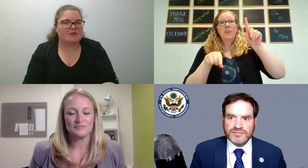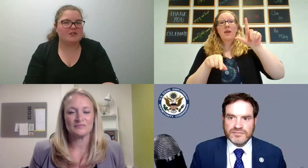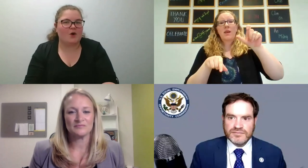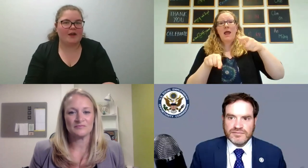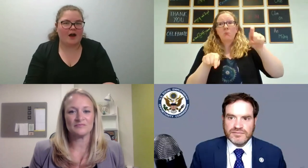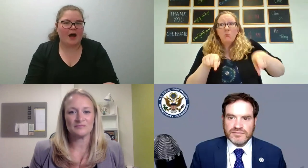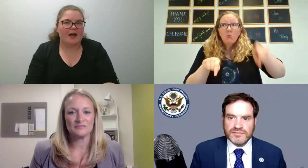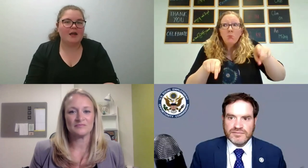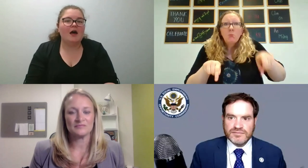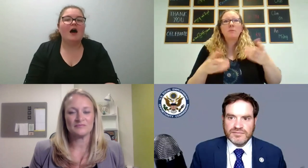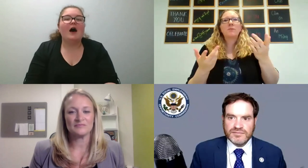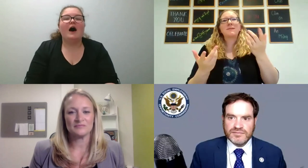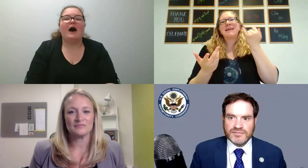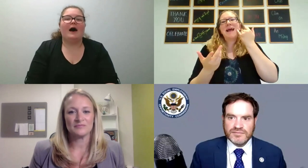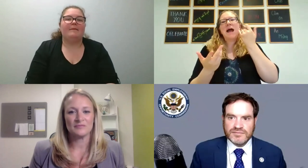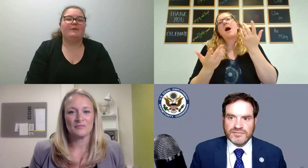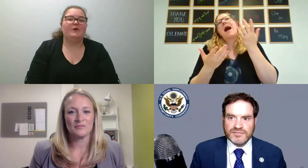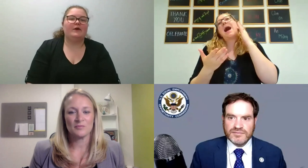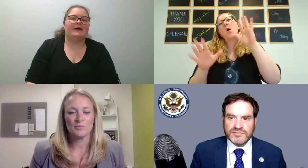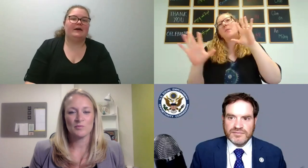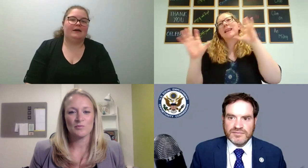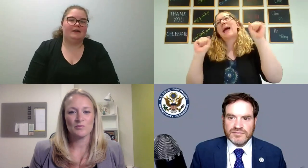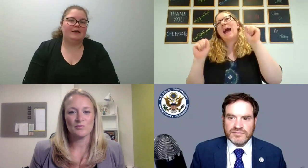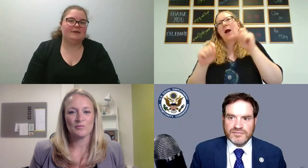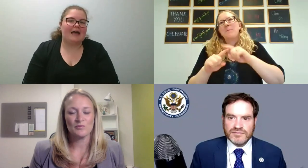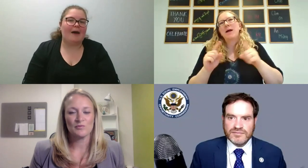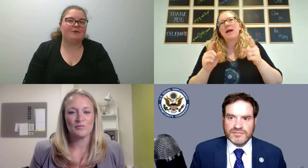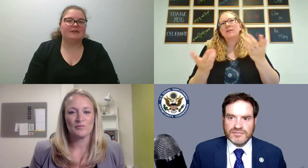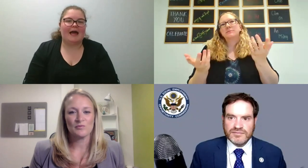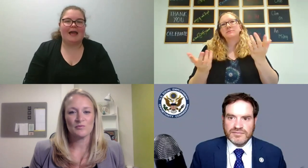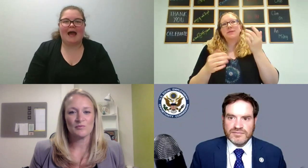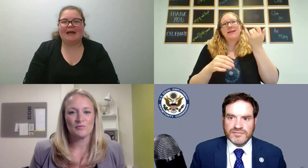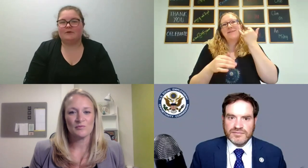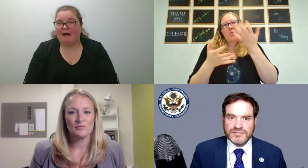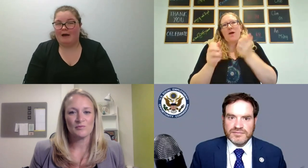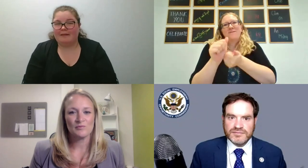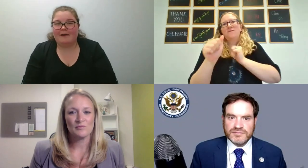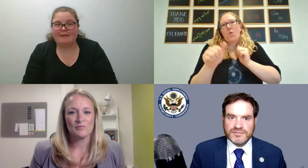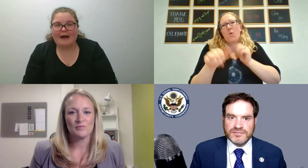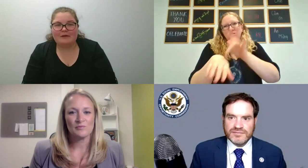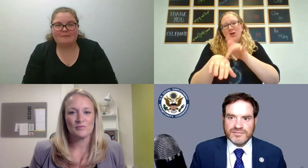what's going on. You could tap your leg. I don't know how loud that would be.